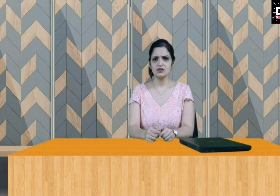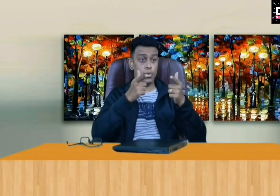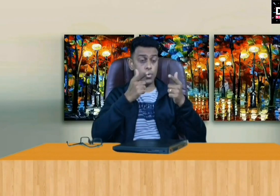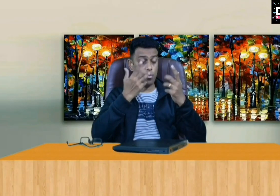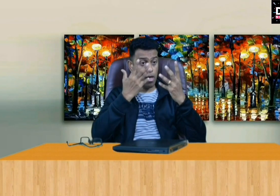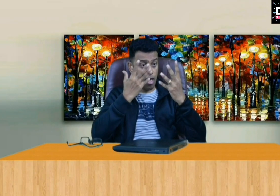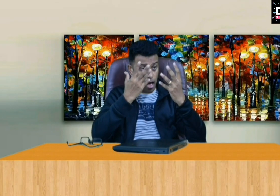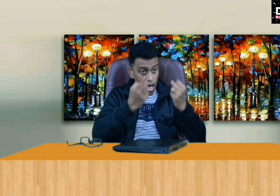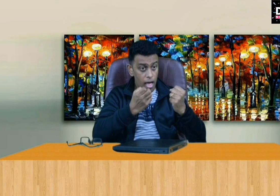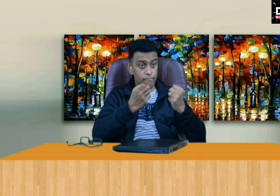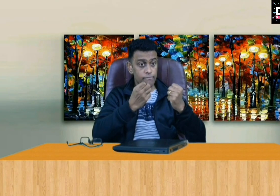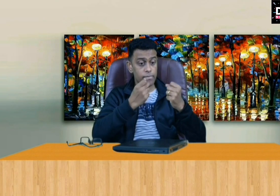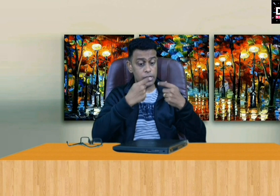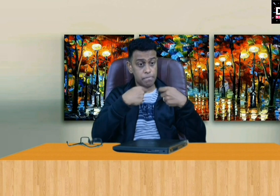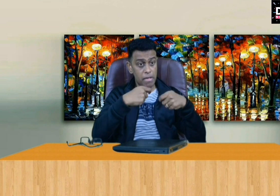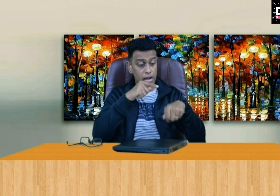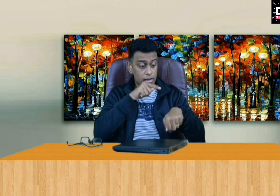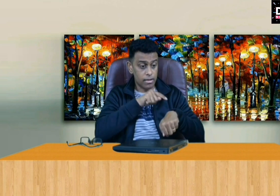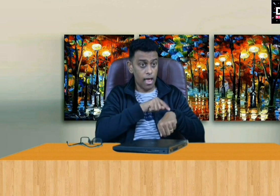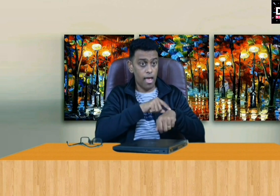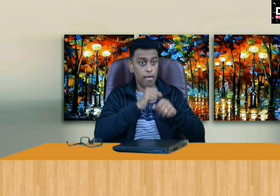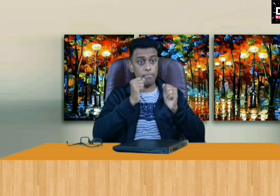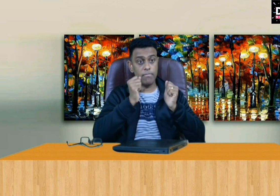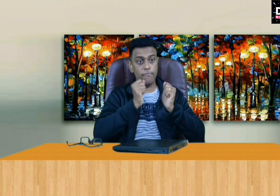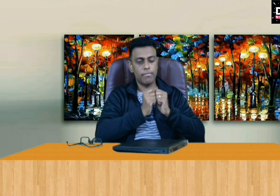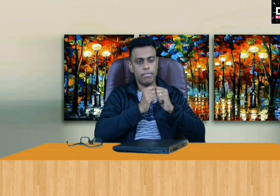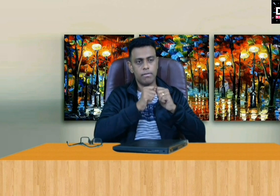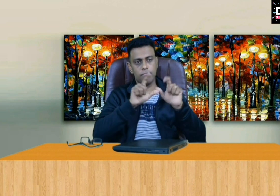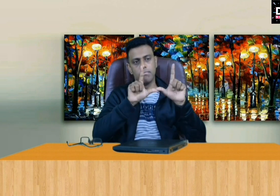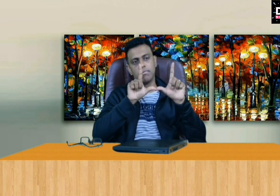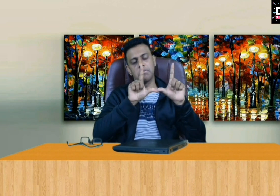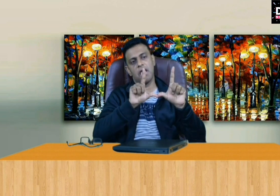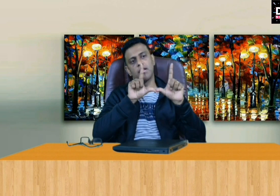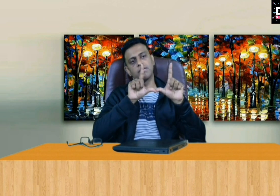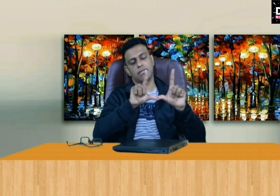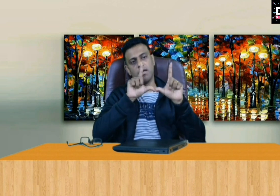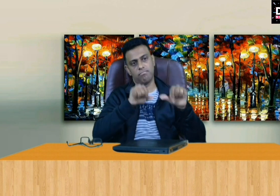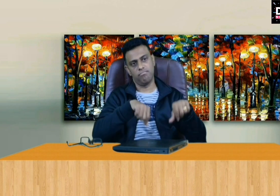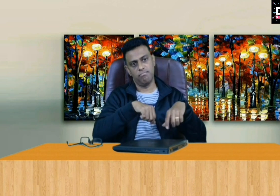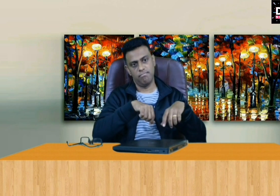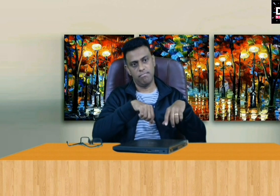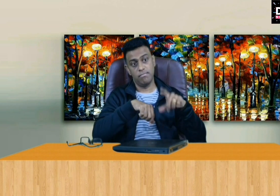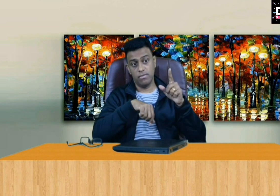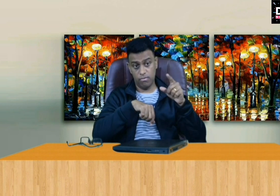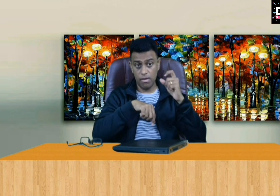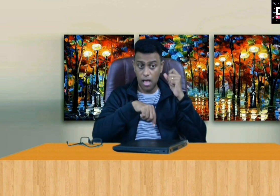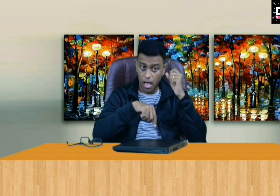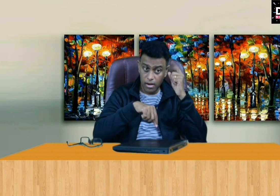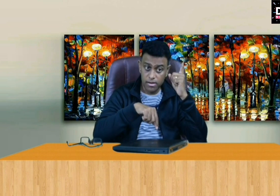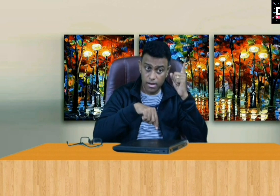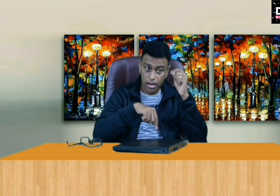You have to spend time with the director You understand?